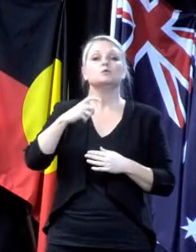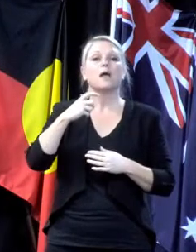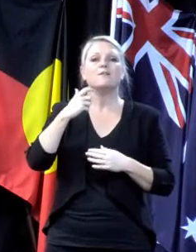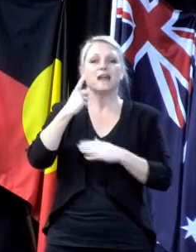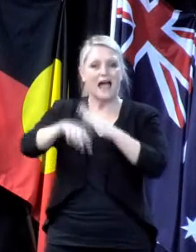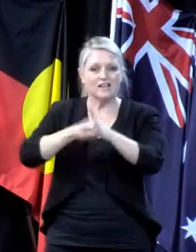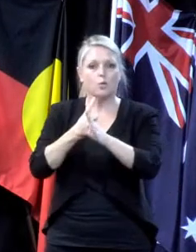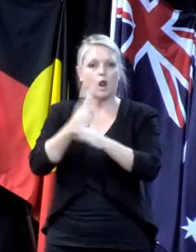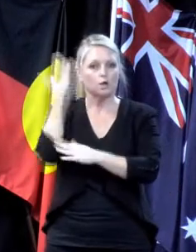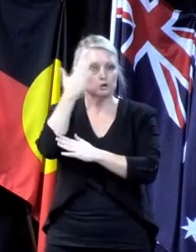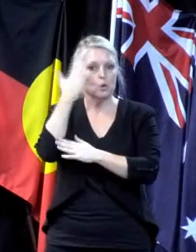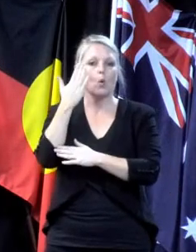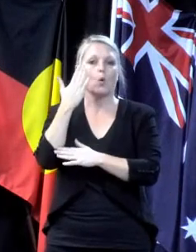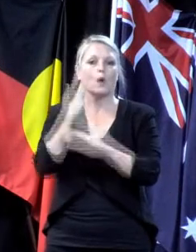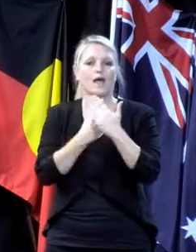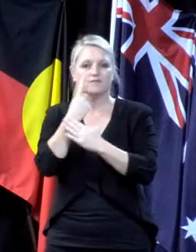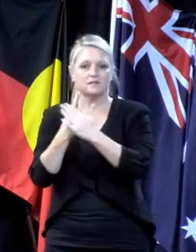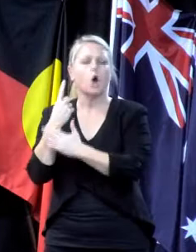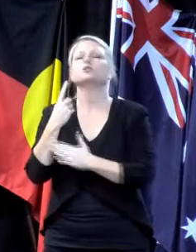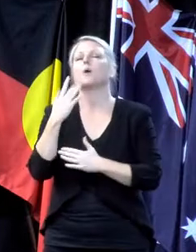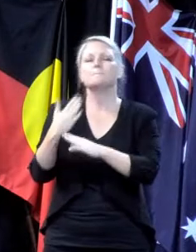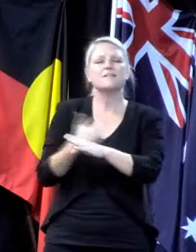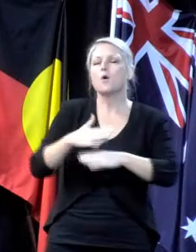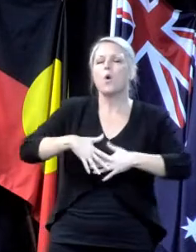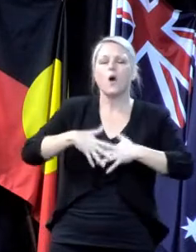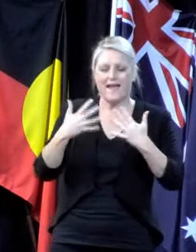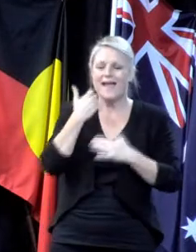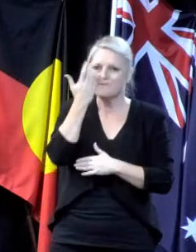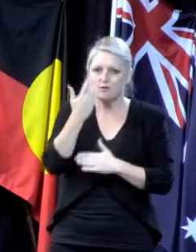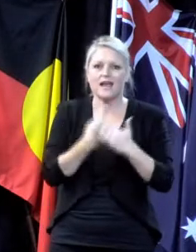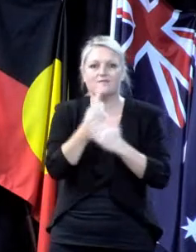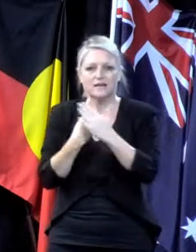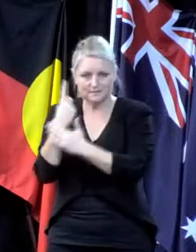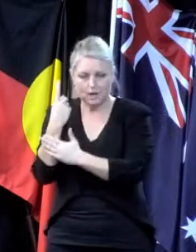we have welcome to country or acknowledgment to country. That's where my brain just went there.